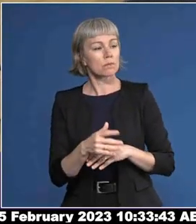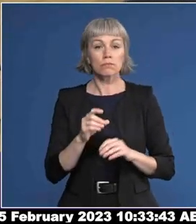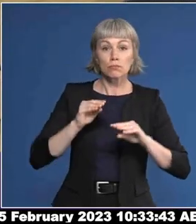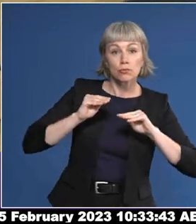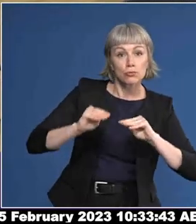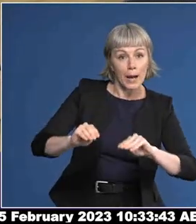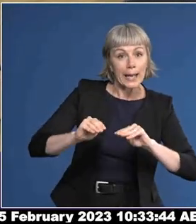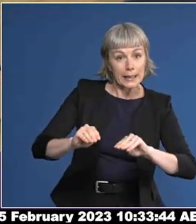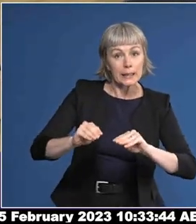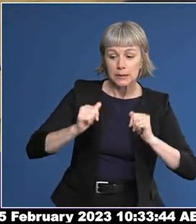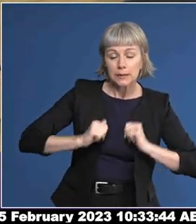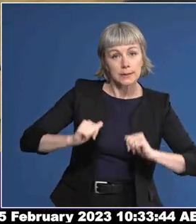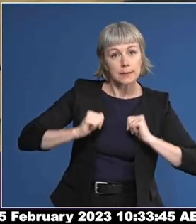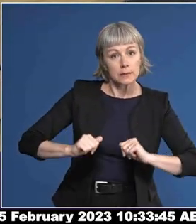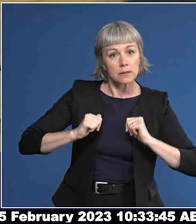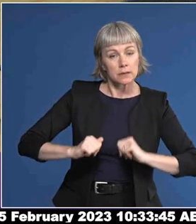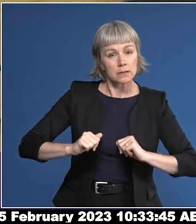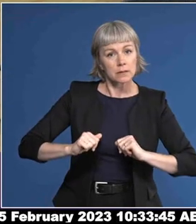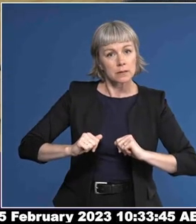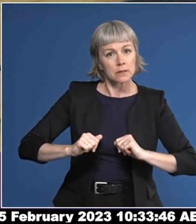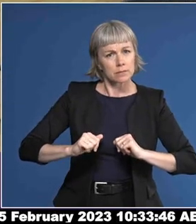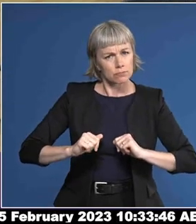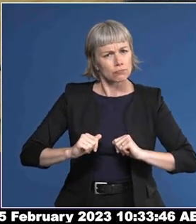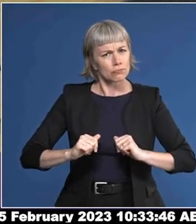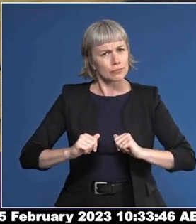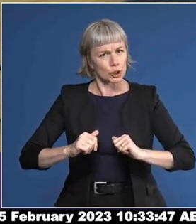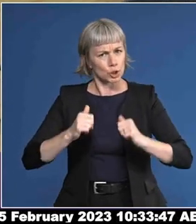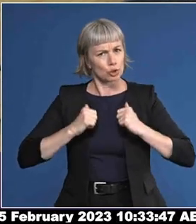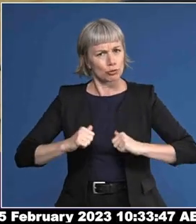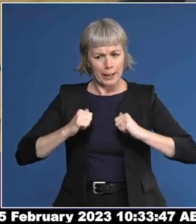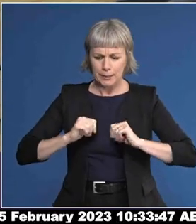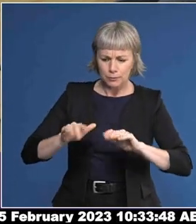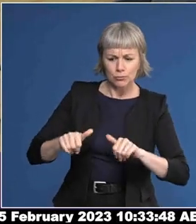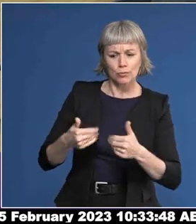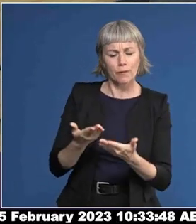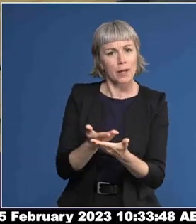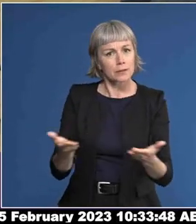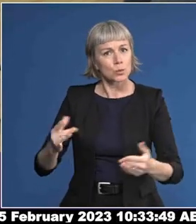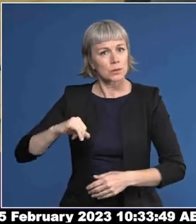training must necessarily support the organisation's obligation to prevent